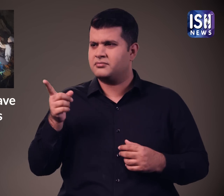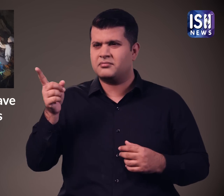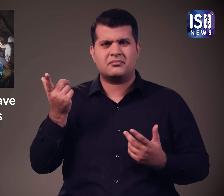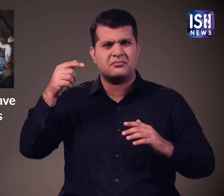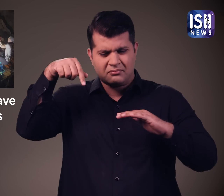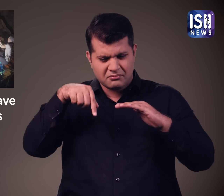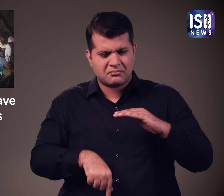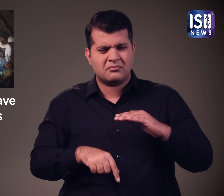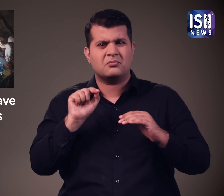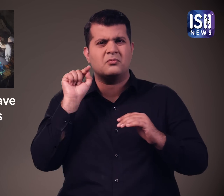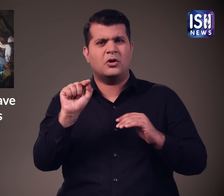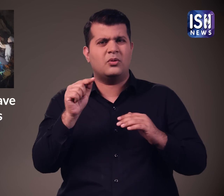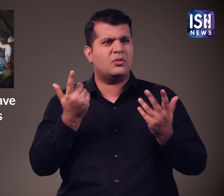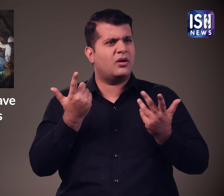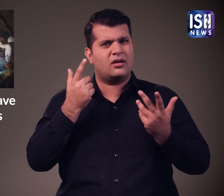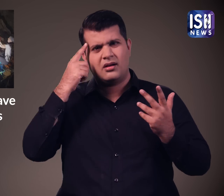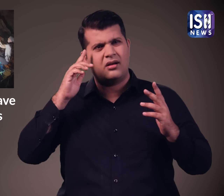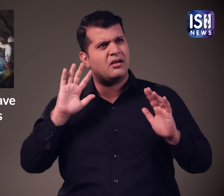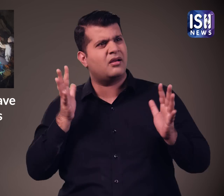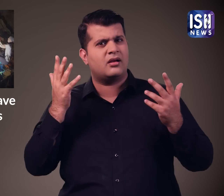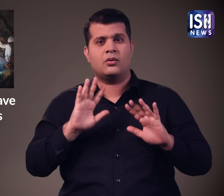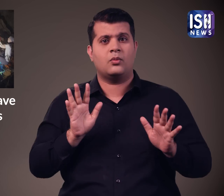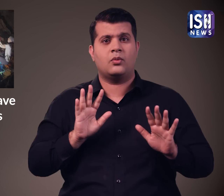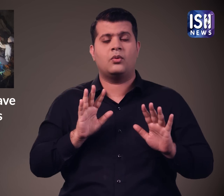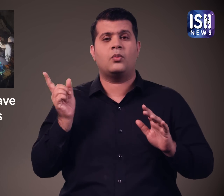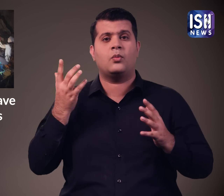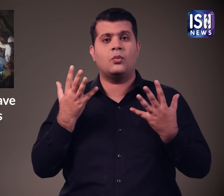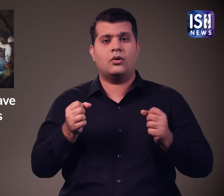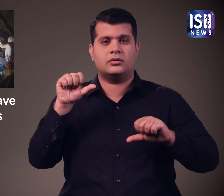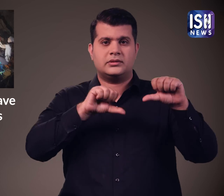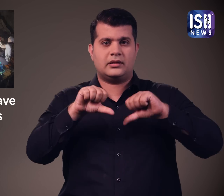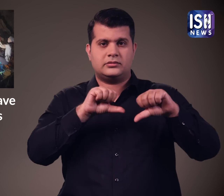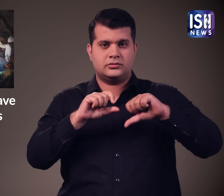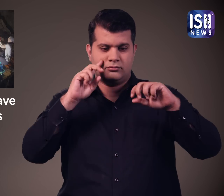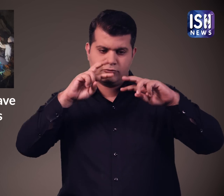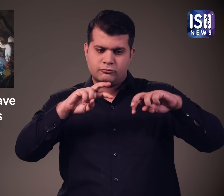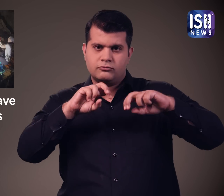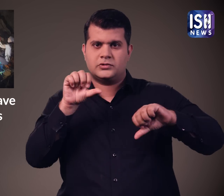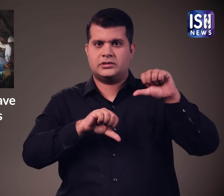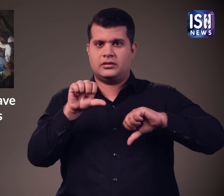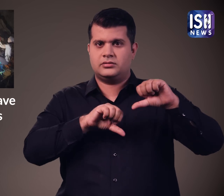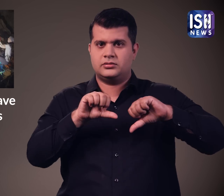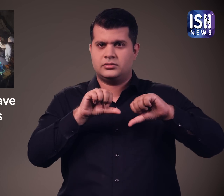Was this a random decision? She went inside the cave for research purposes.